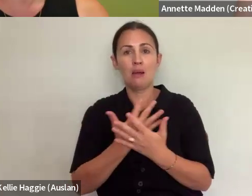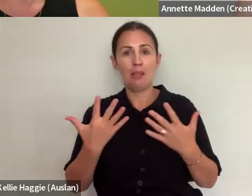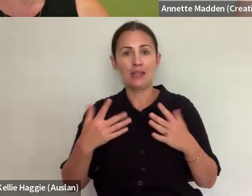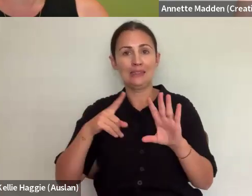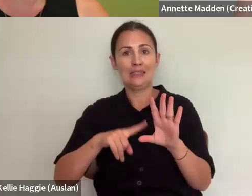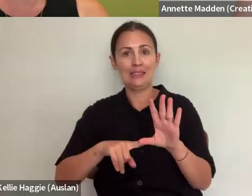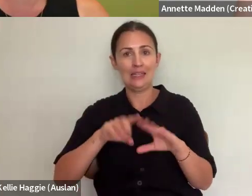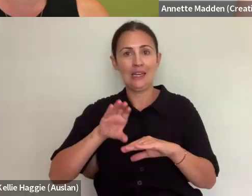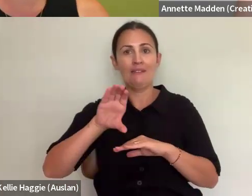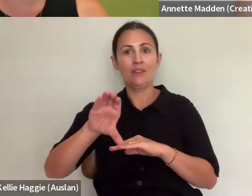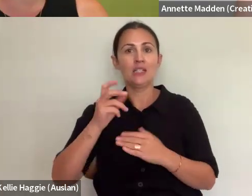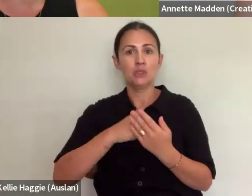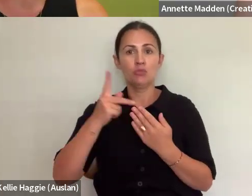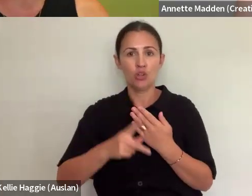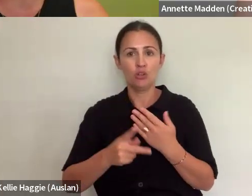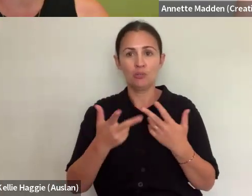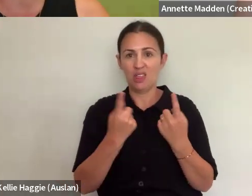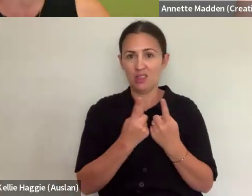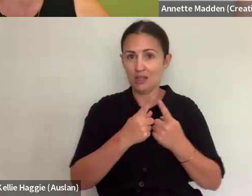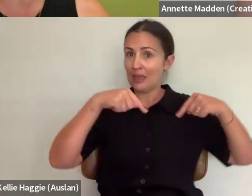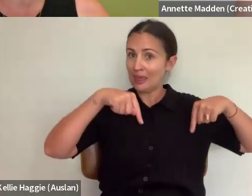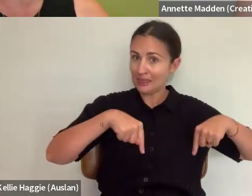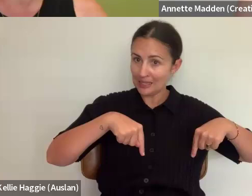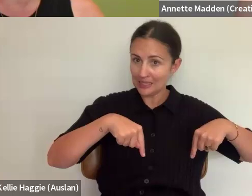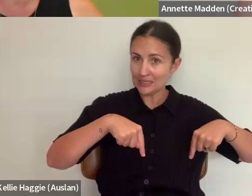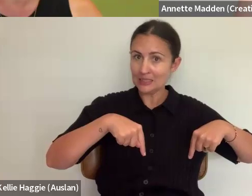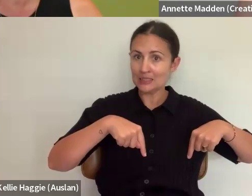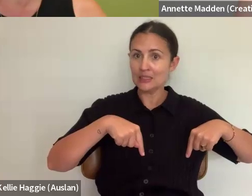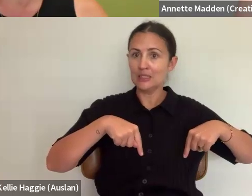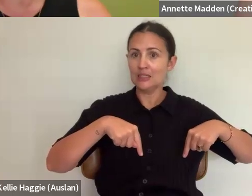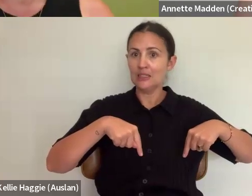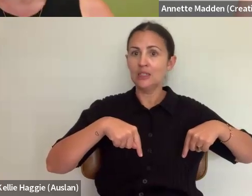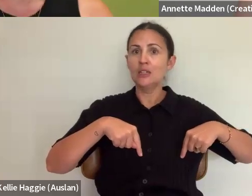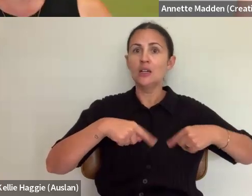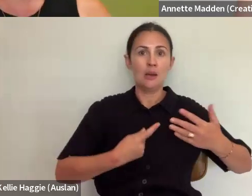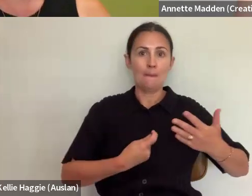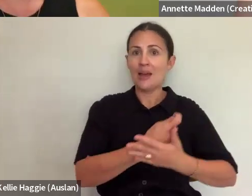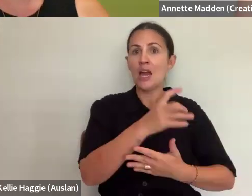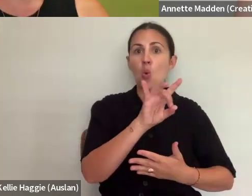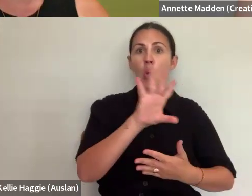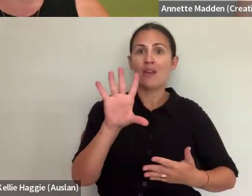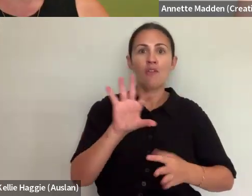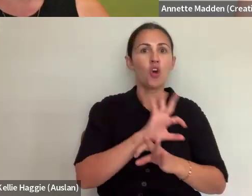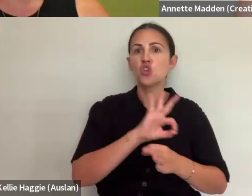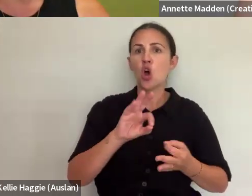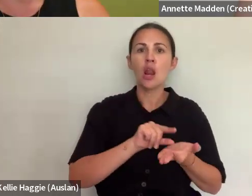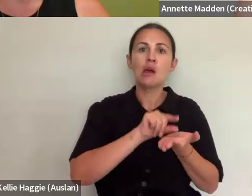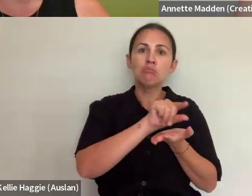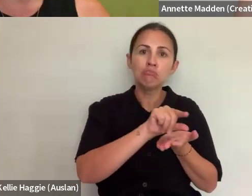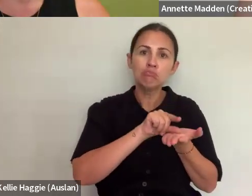, slightly different to some of our other multi-year